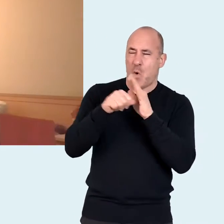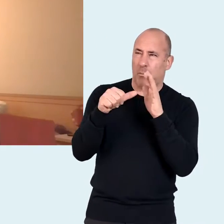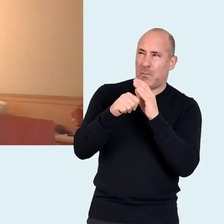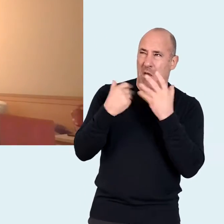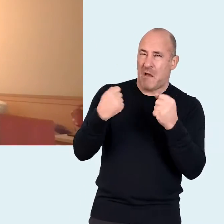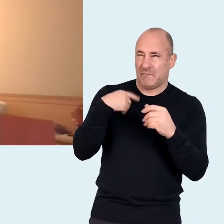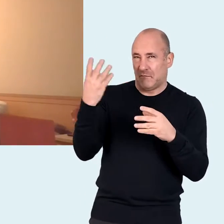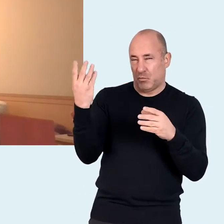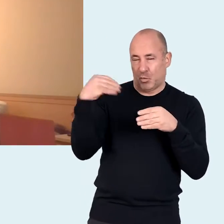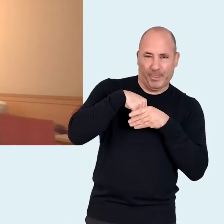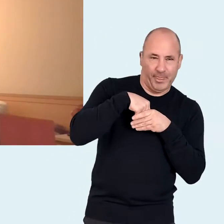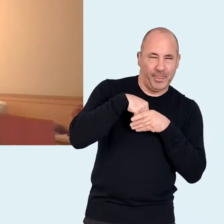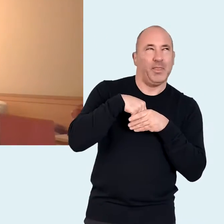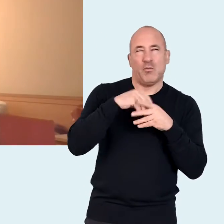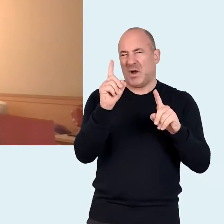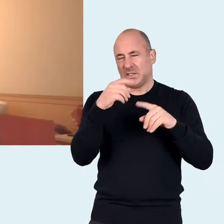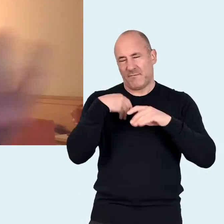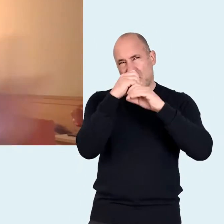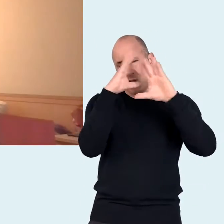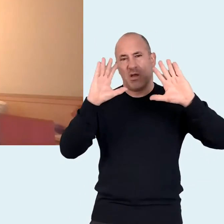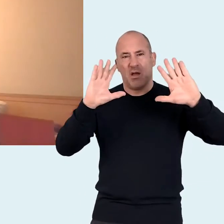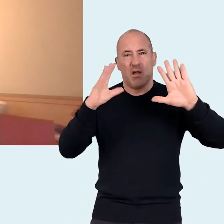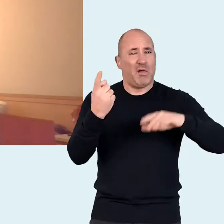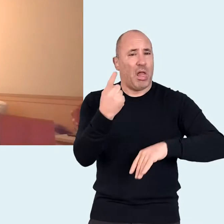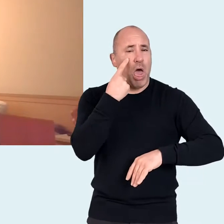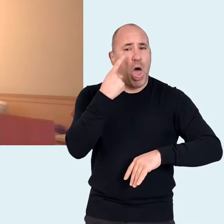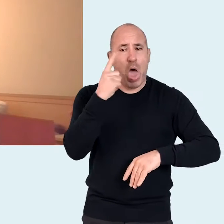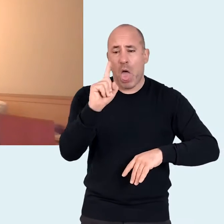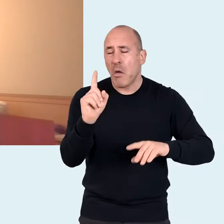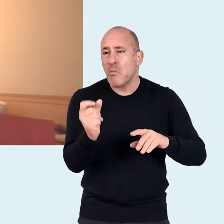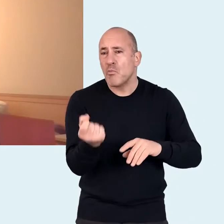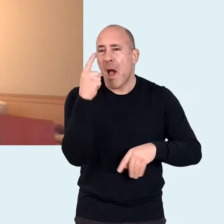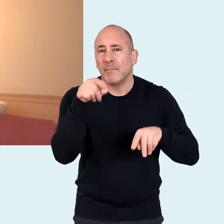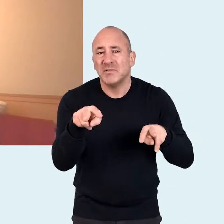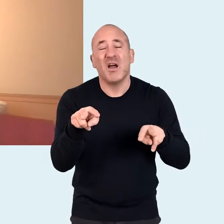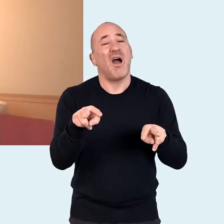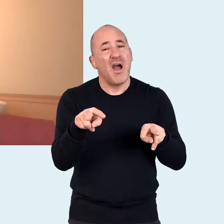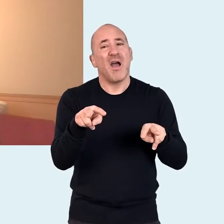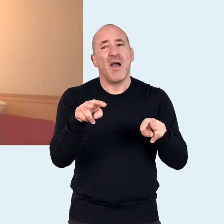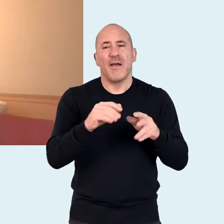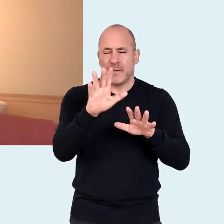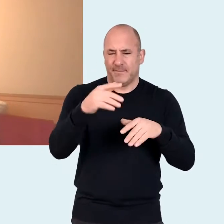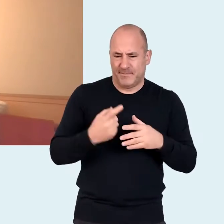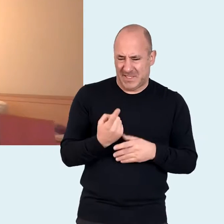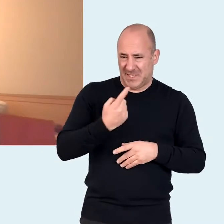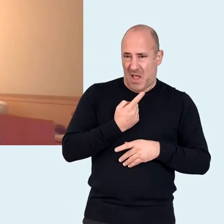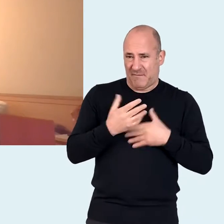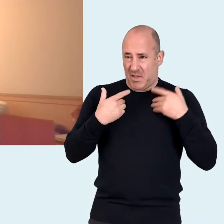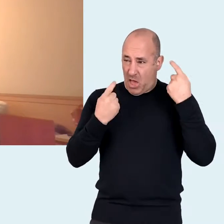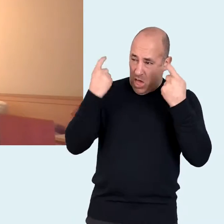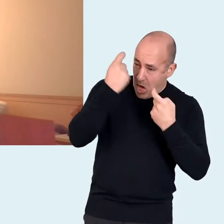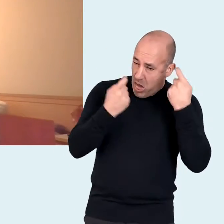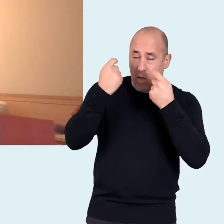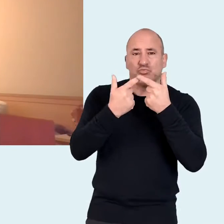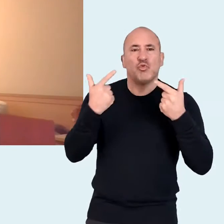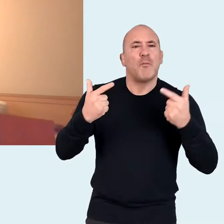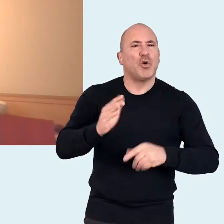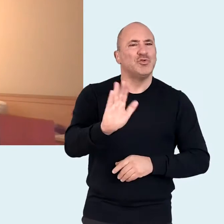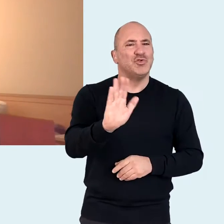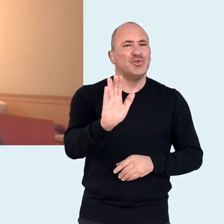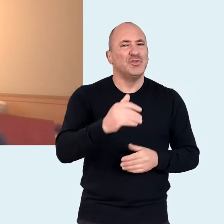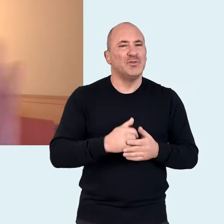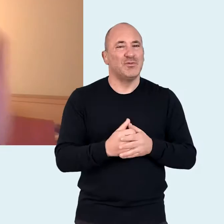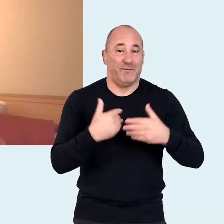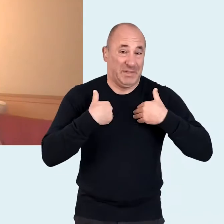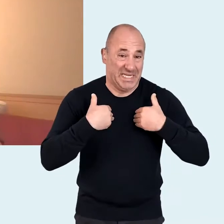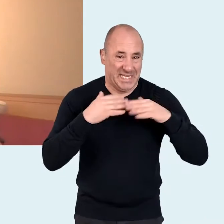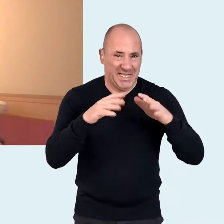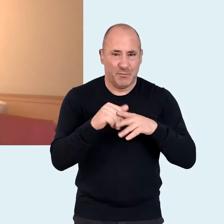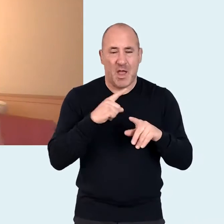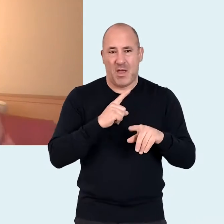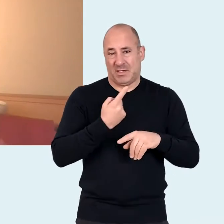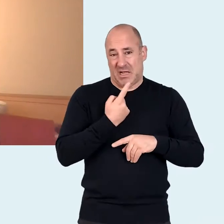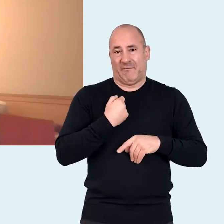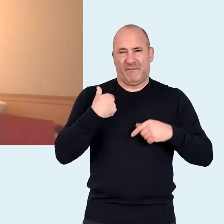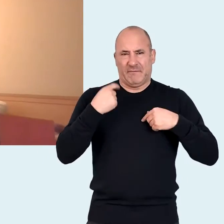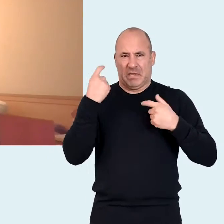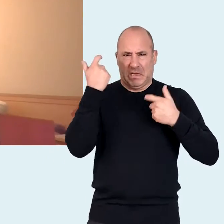this prop with me, whatever. We'll see what happens. But I don't overthink it. For